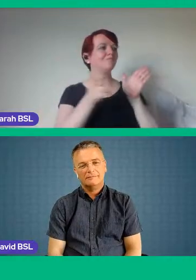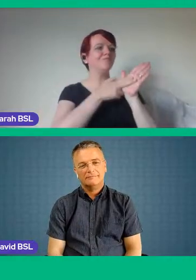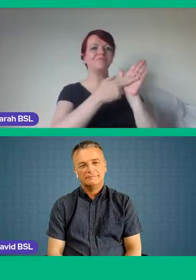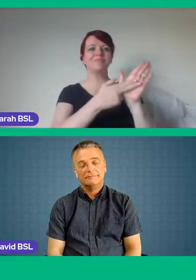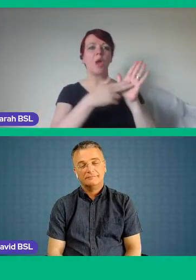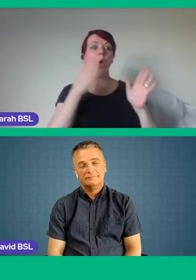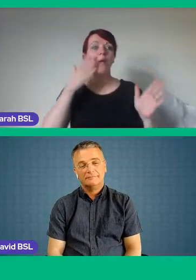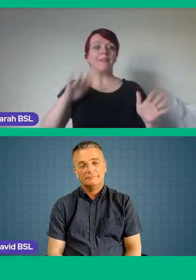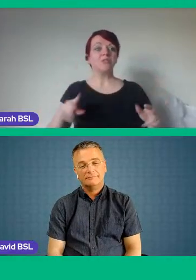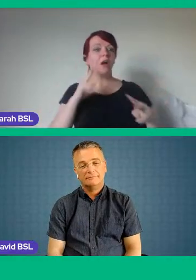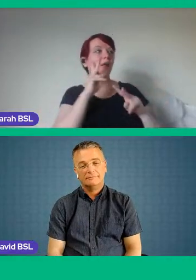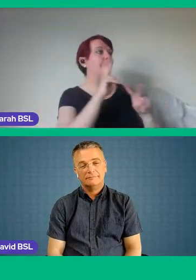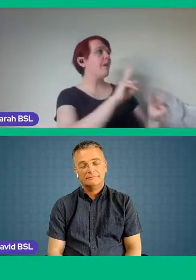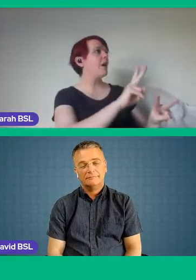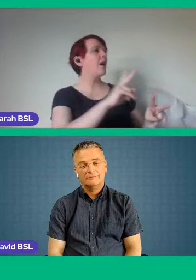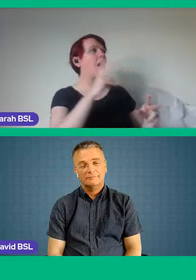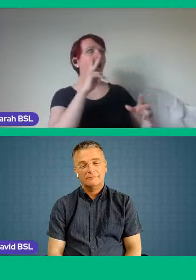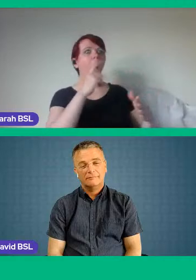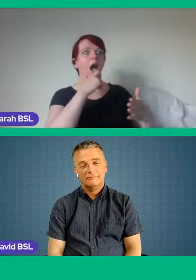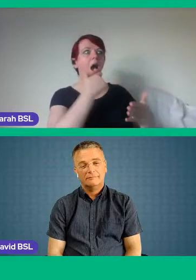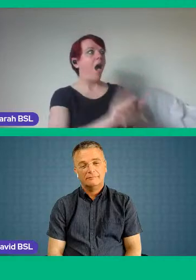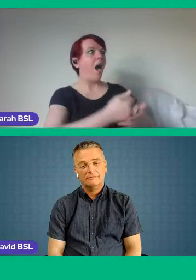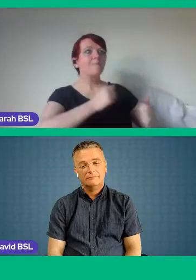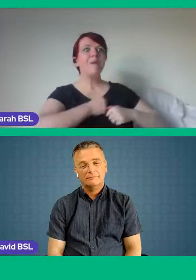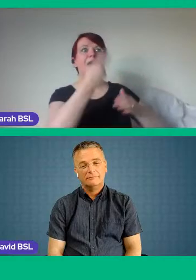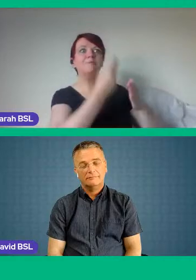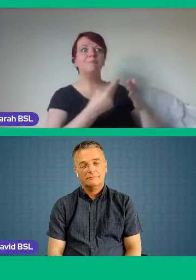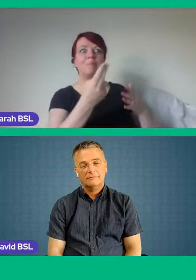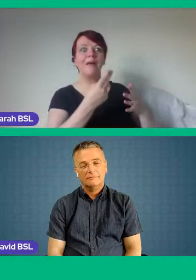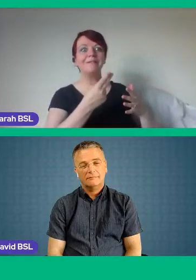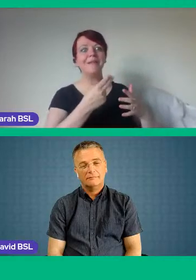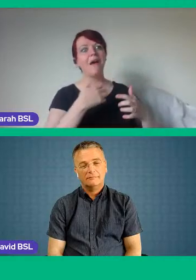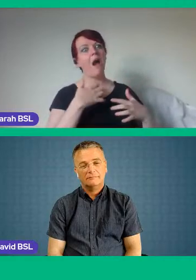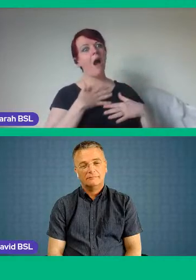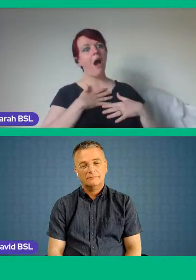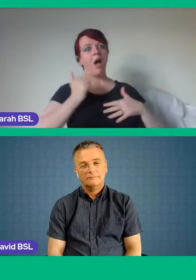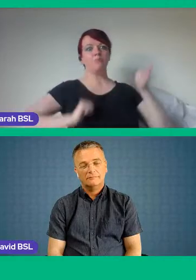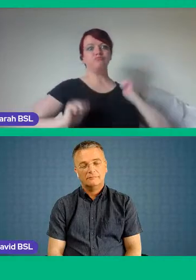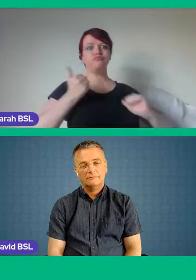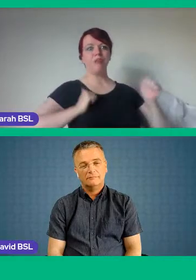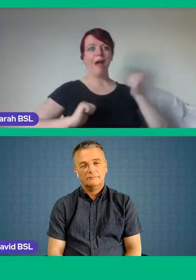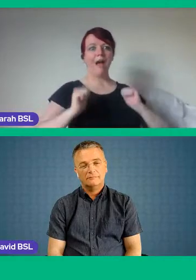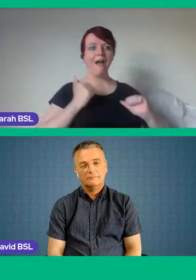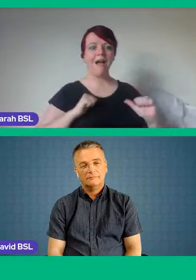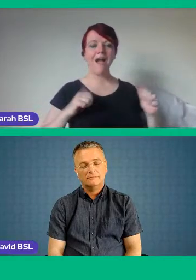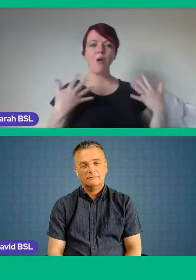had when she came into our venue was off the scale. But yesterday, I watched older people listening